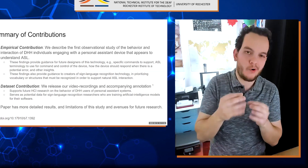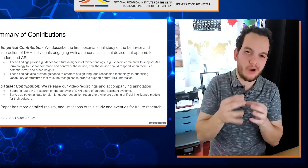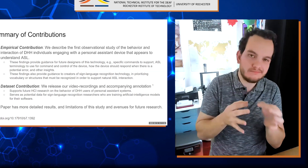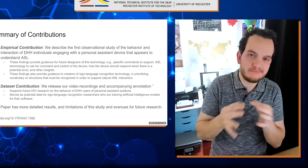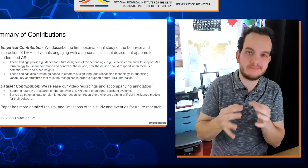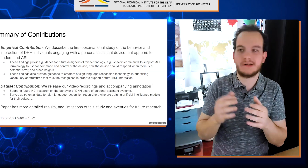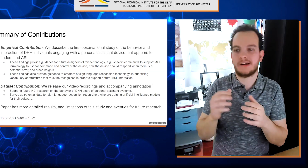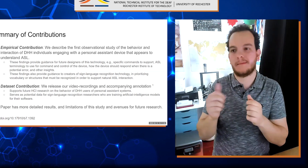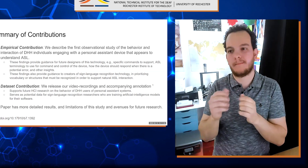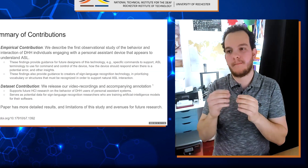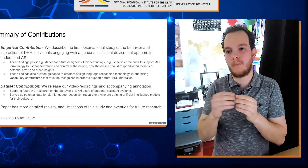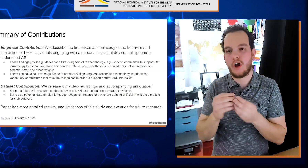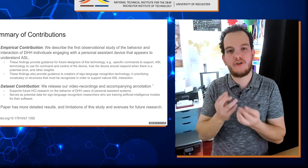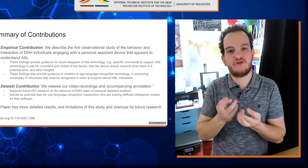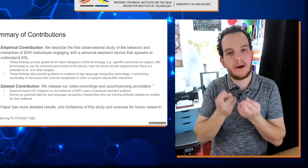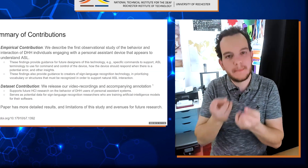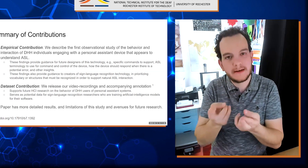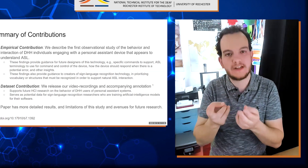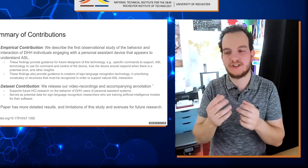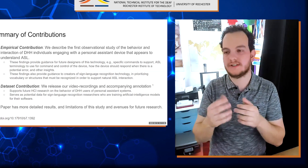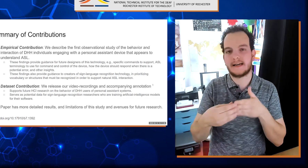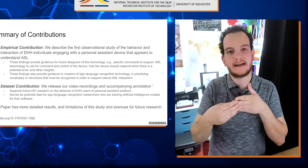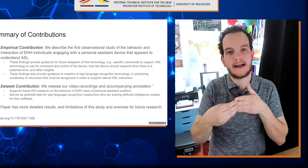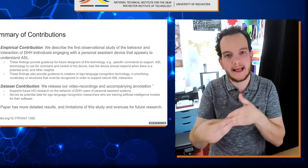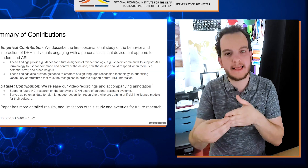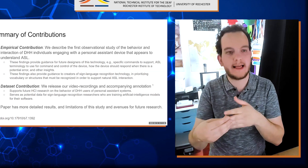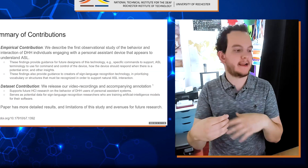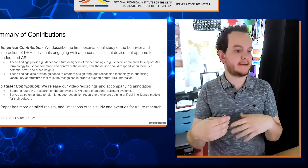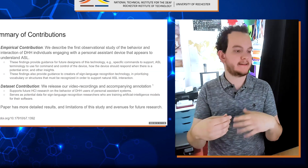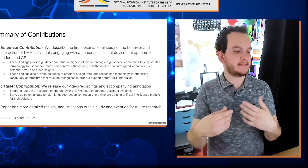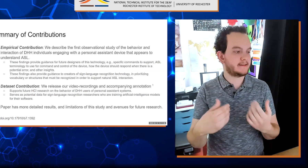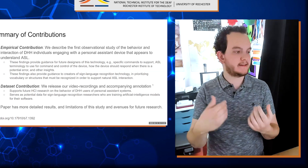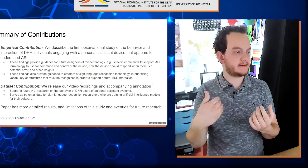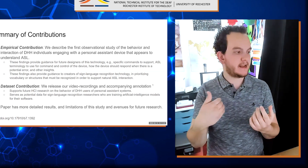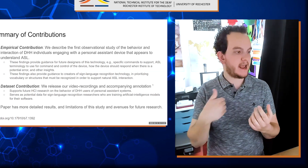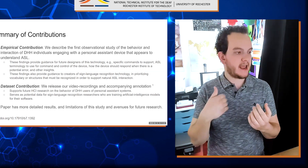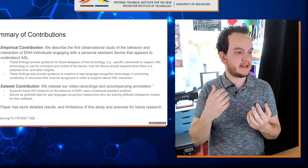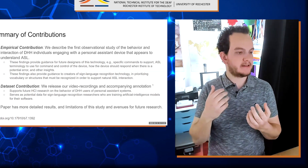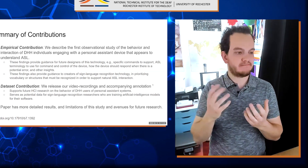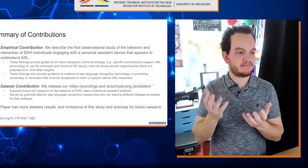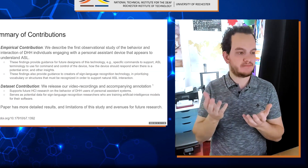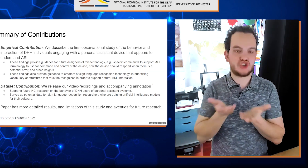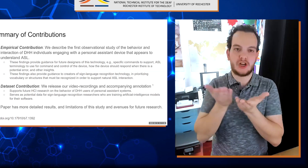The paper has more suggestions, recommendations, and guidelines